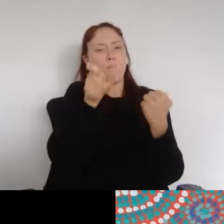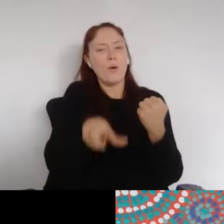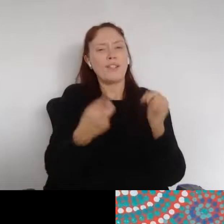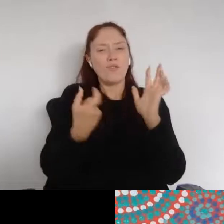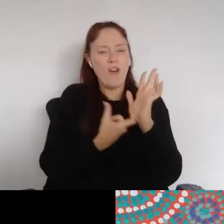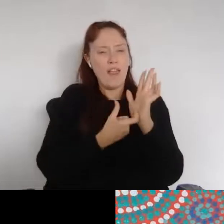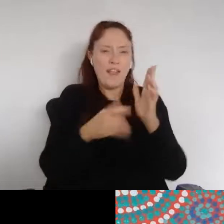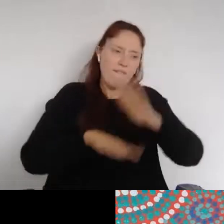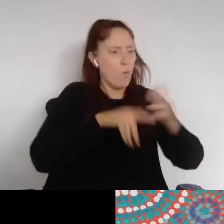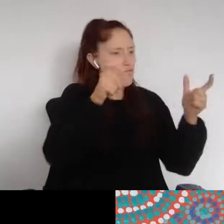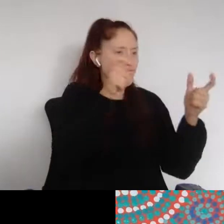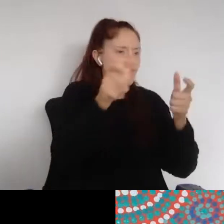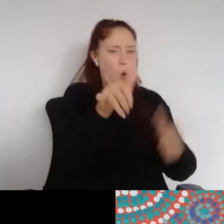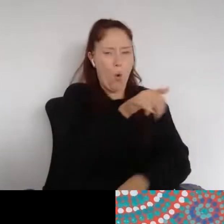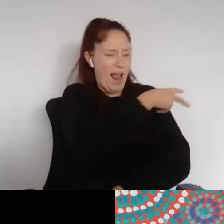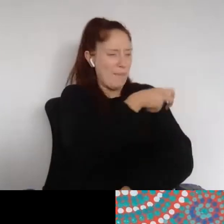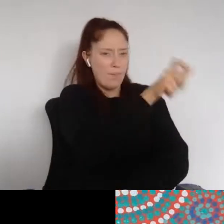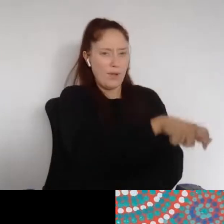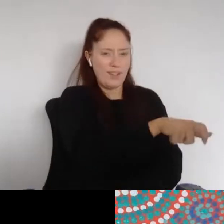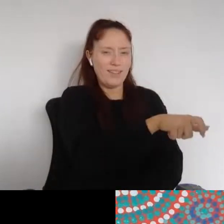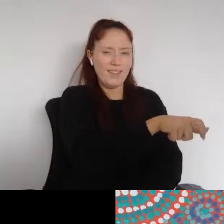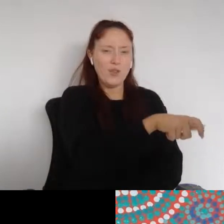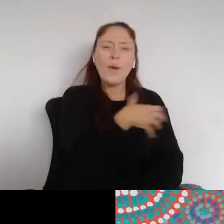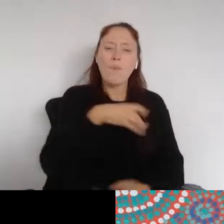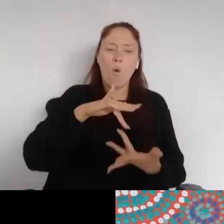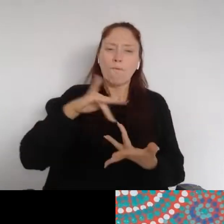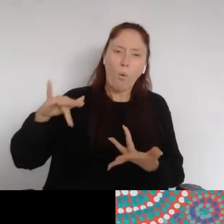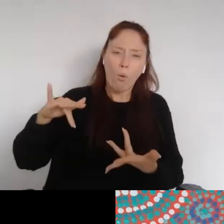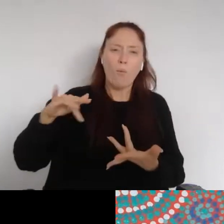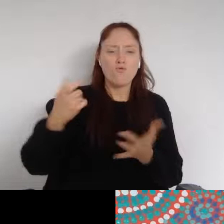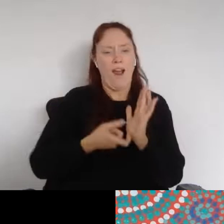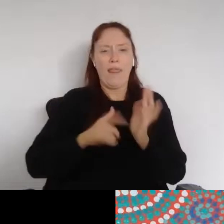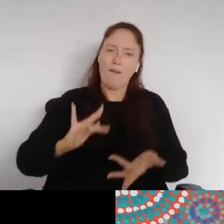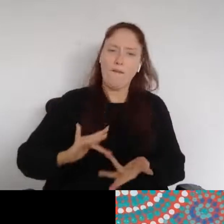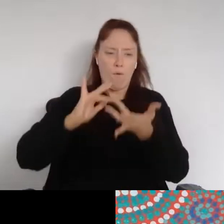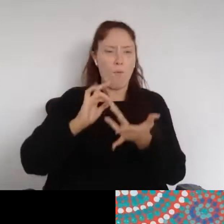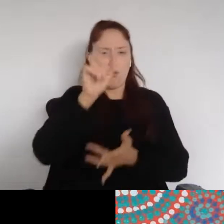decisions. On an informal basis rather than a formal substituted decision making basis.